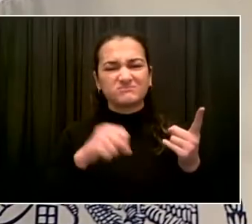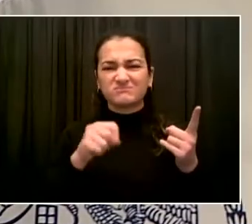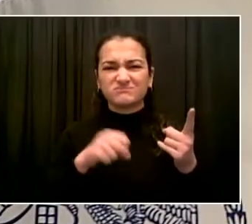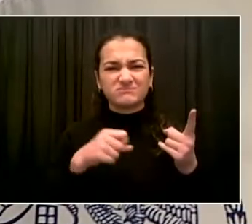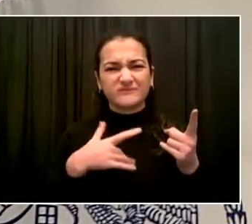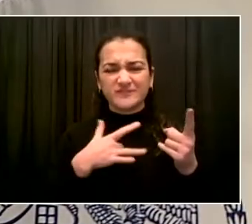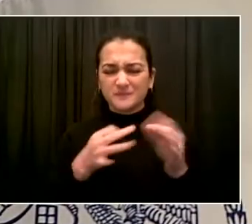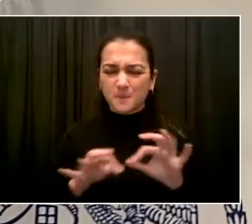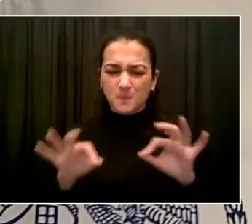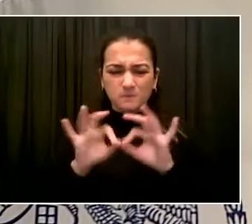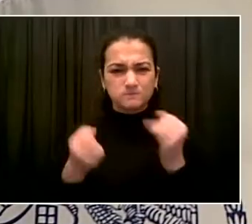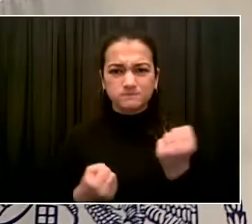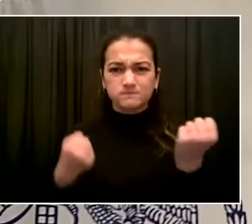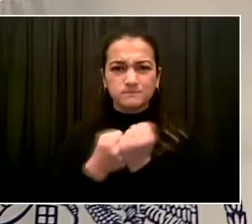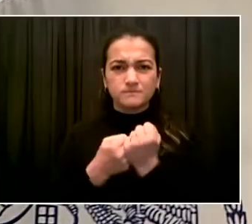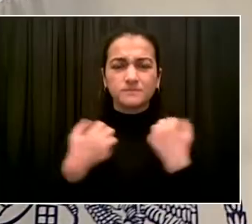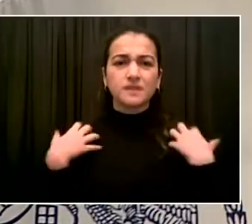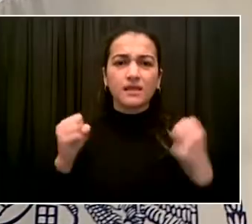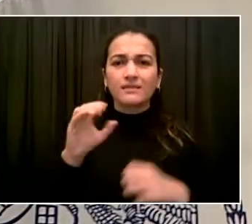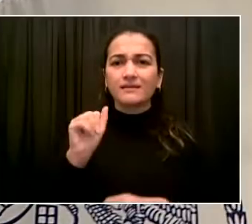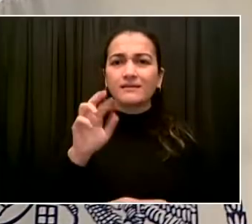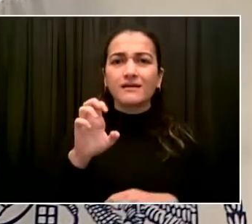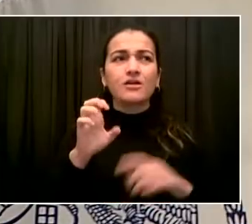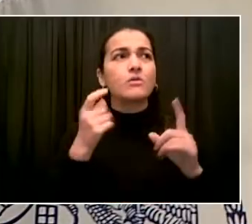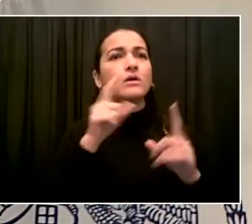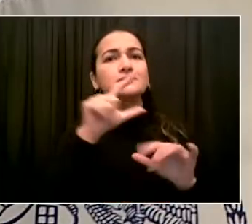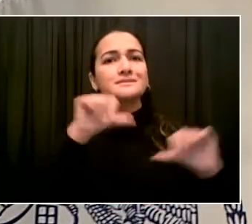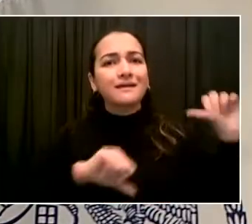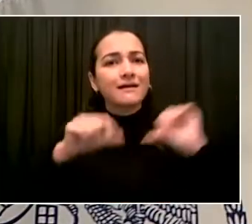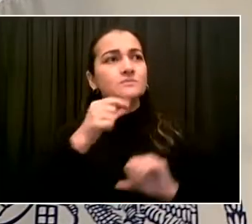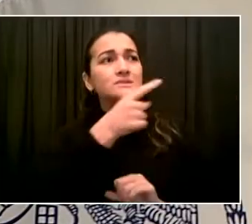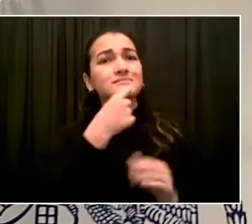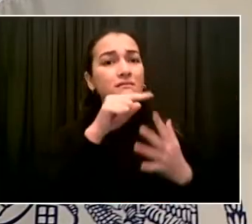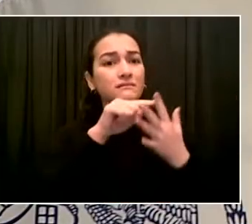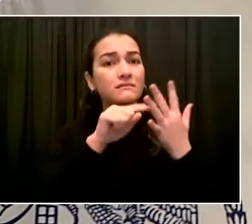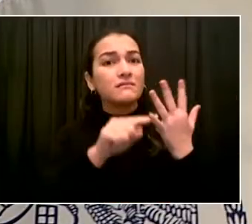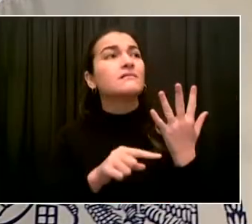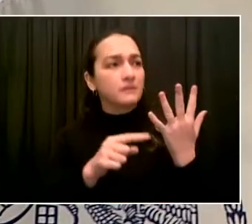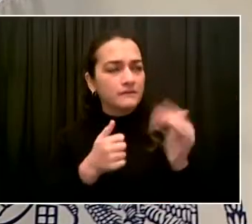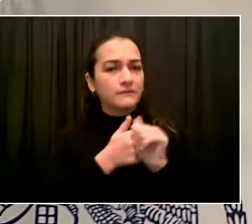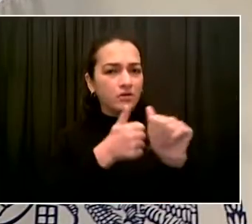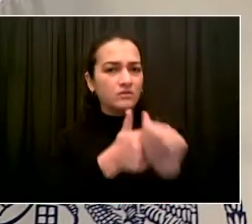WHAT HE THINKS ABOUT EACH APPROACH BUT HE IS BEEN TREMENDOUSLY CLEAR THAT HE RESPECTS THE HEALTHCARE PROFESSIONALS